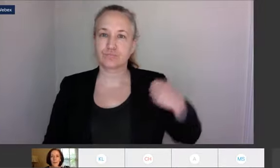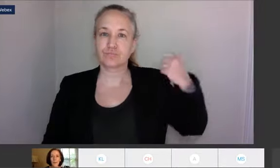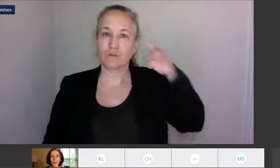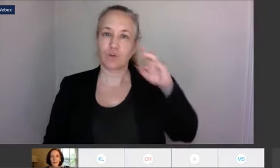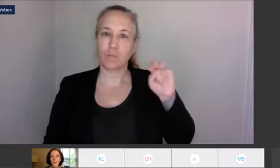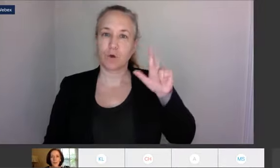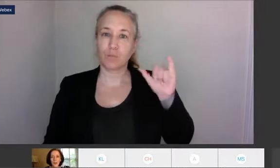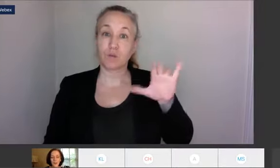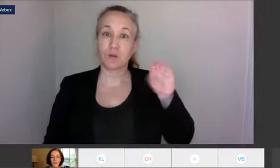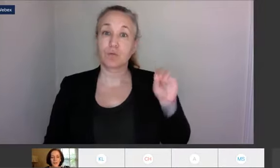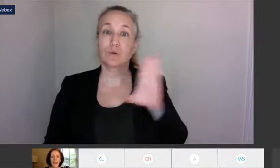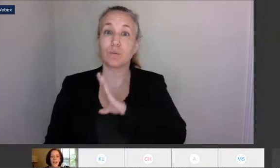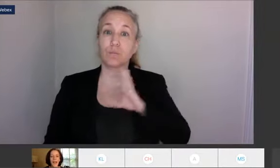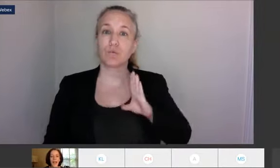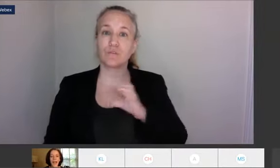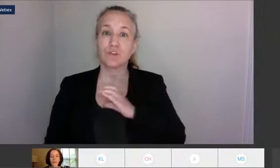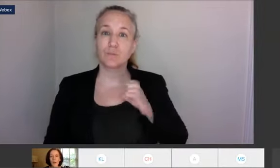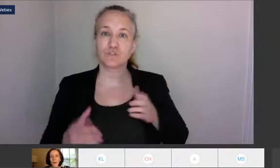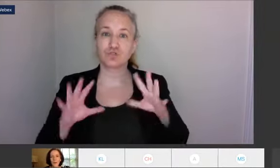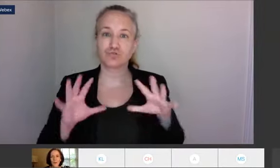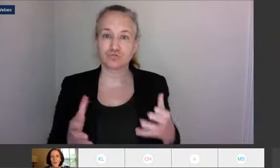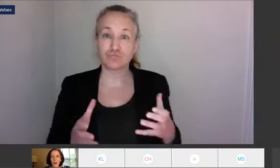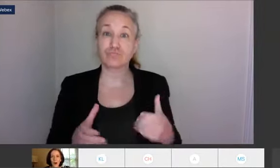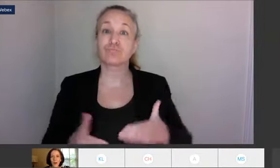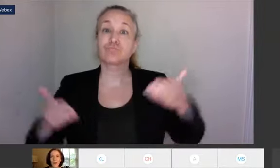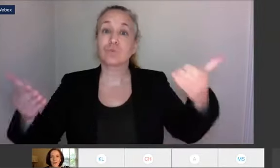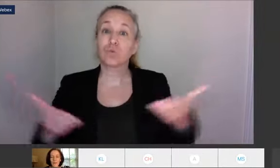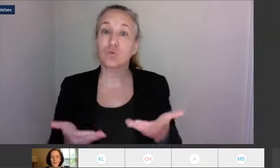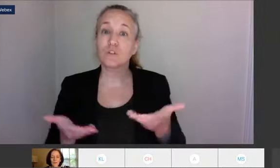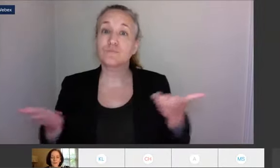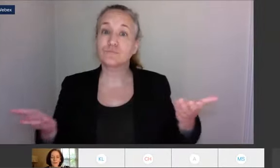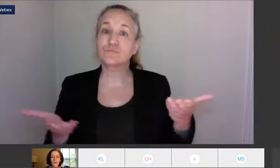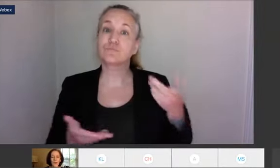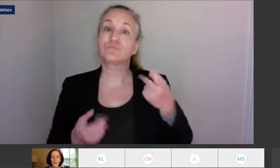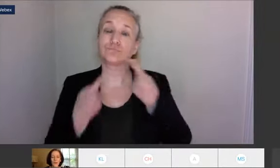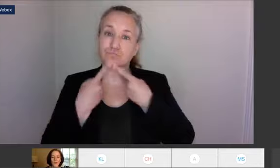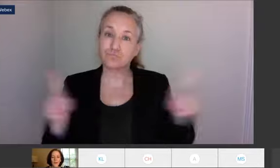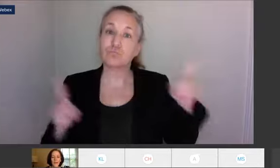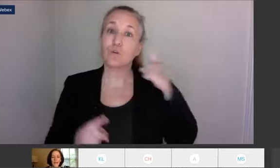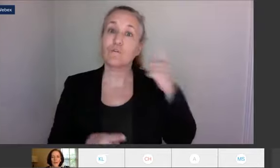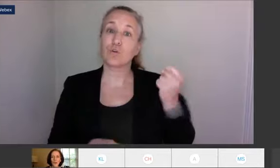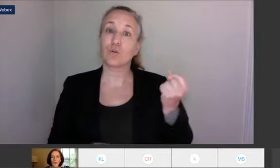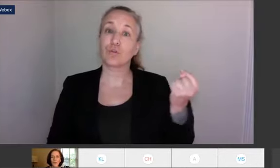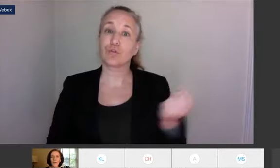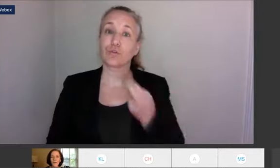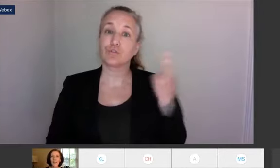Board of Commissioners and welcome to our press briefing for Thursday June the